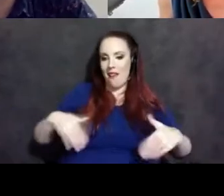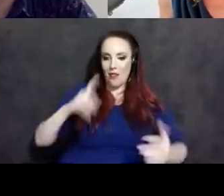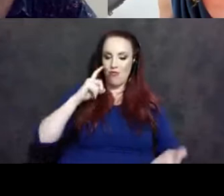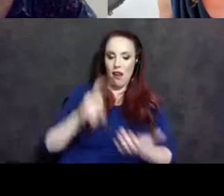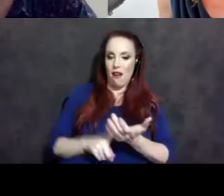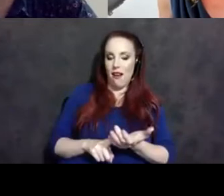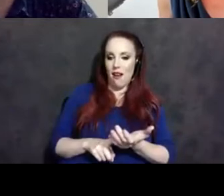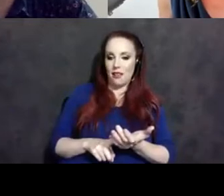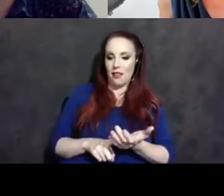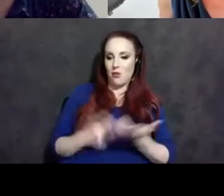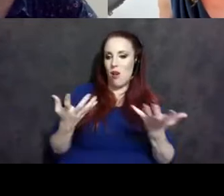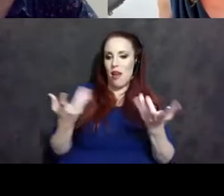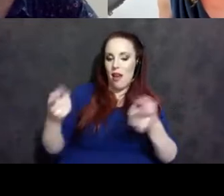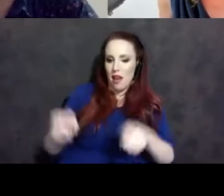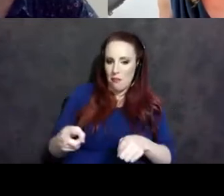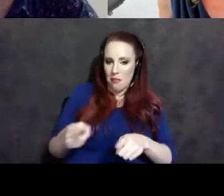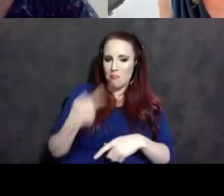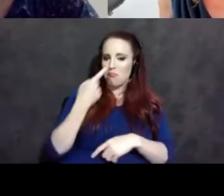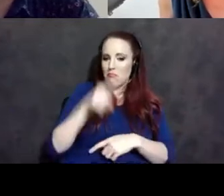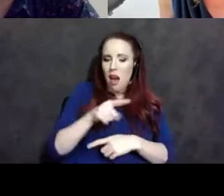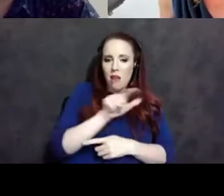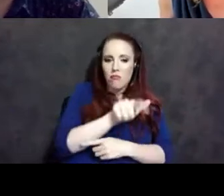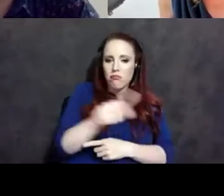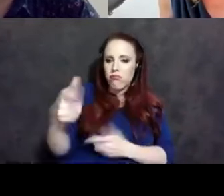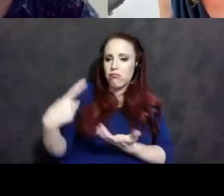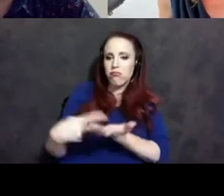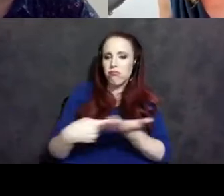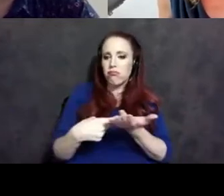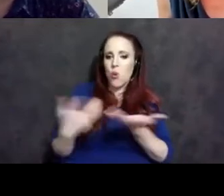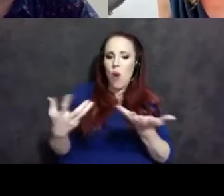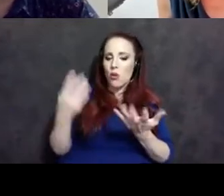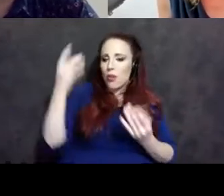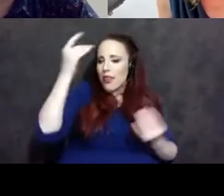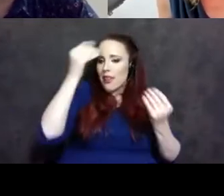Can we go around and talk about what's on your mind at the moment?